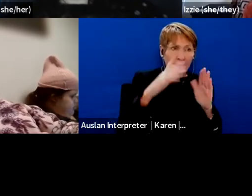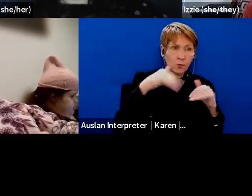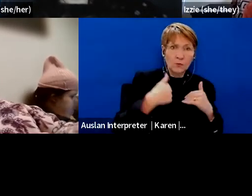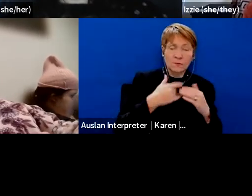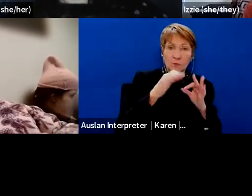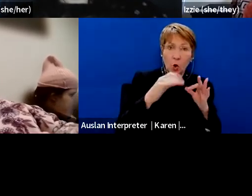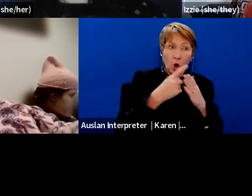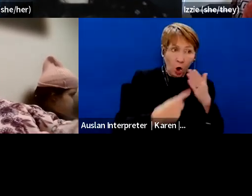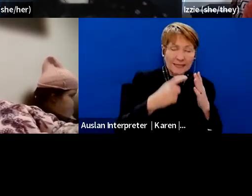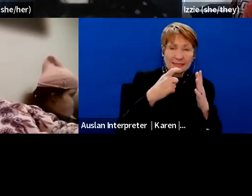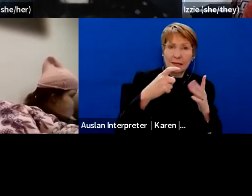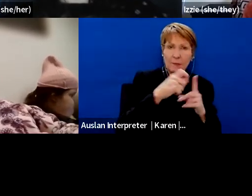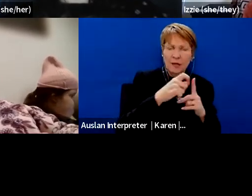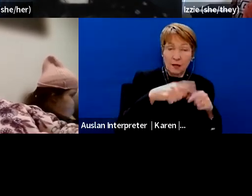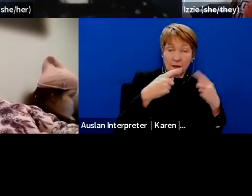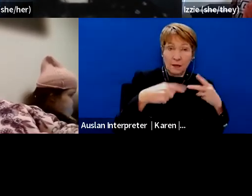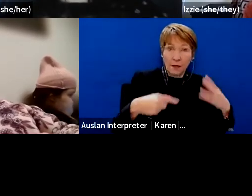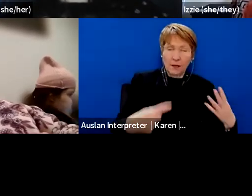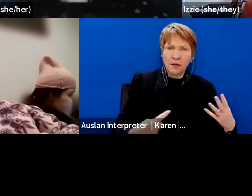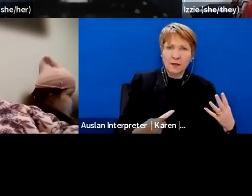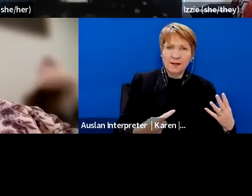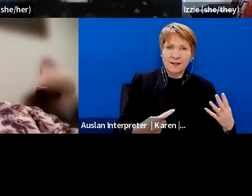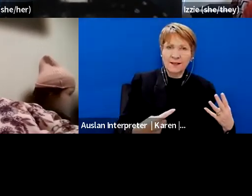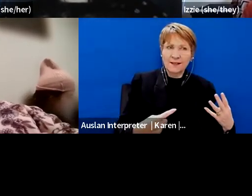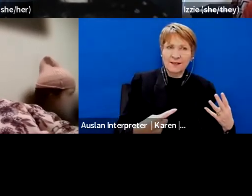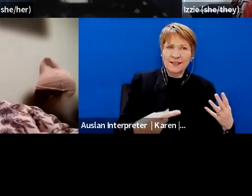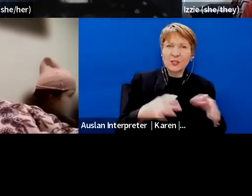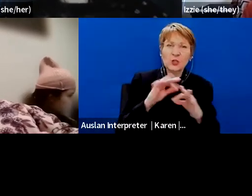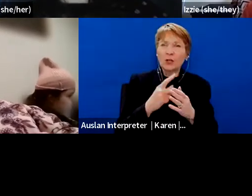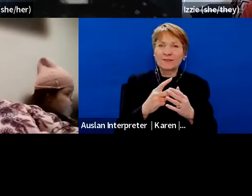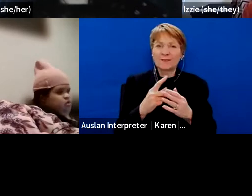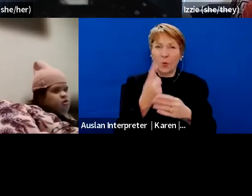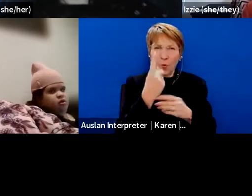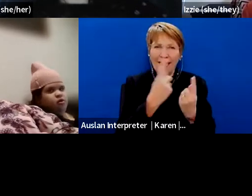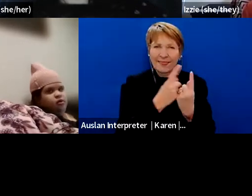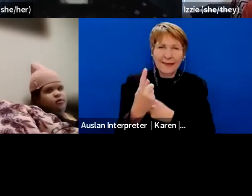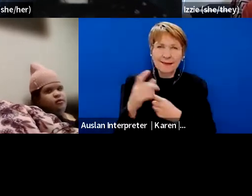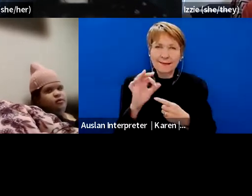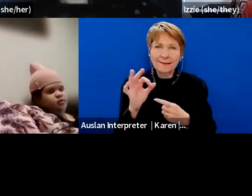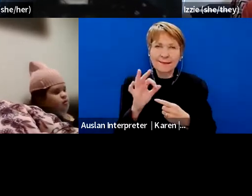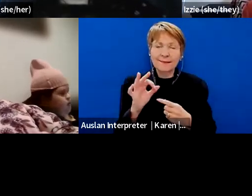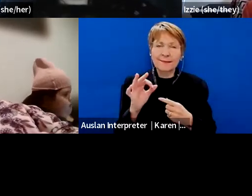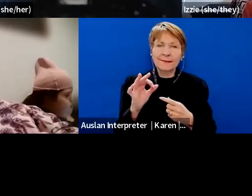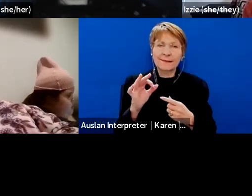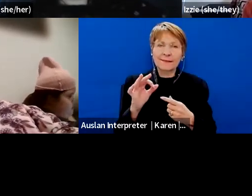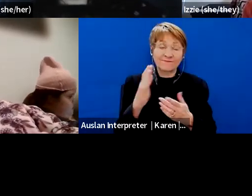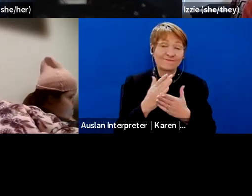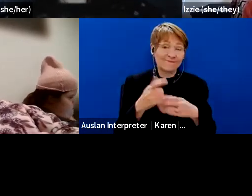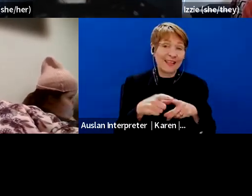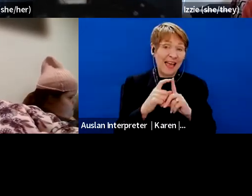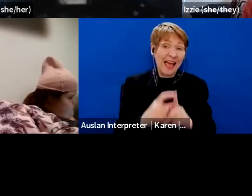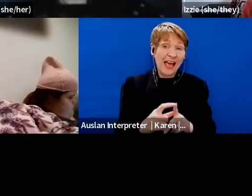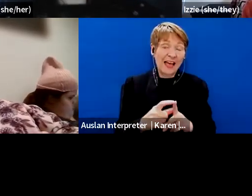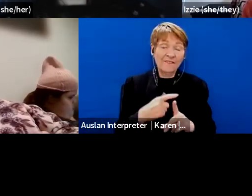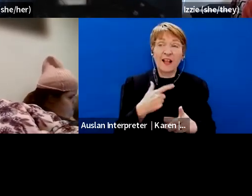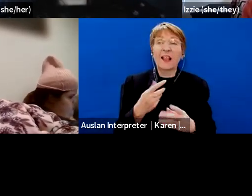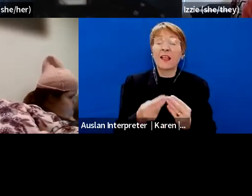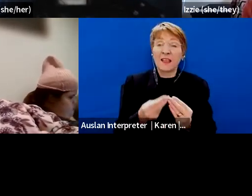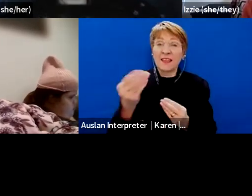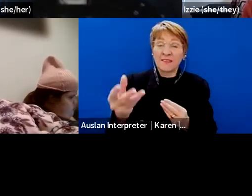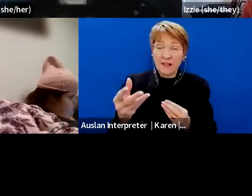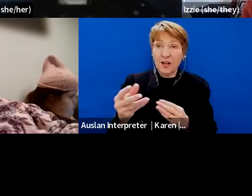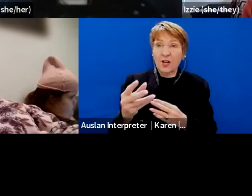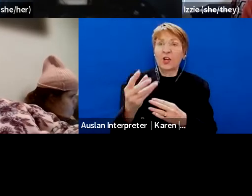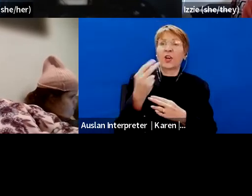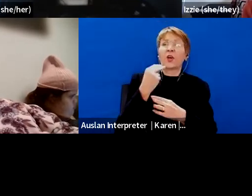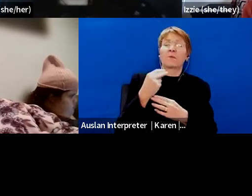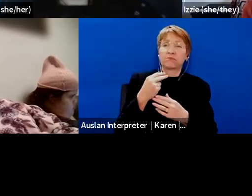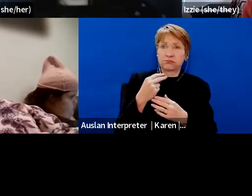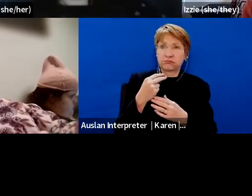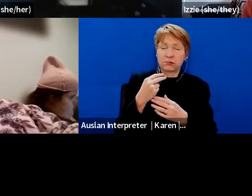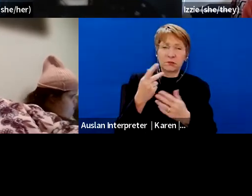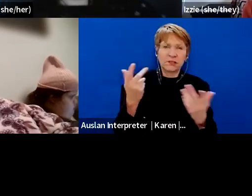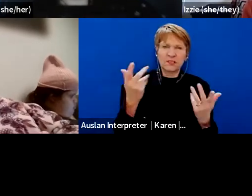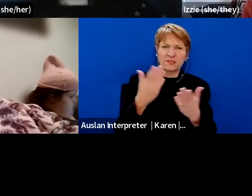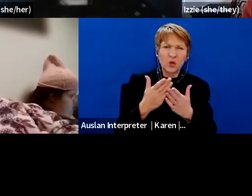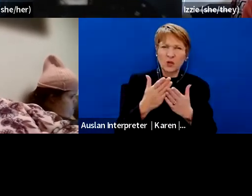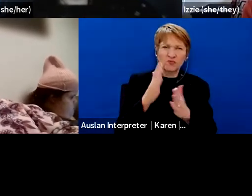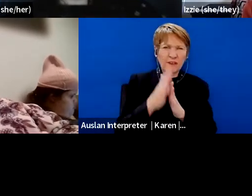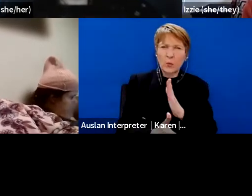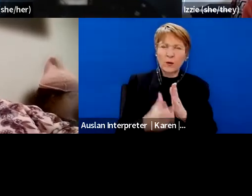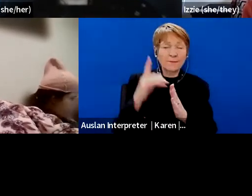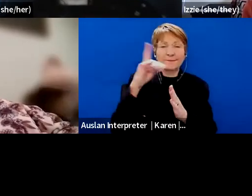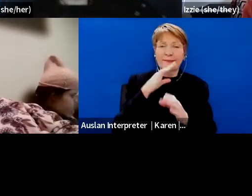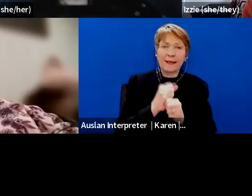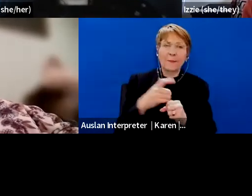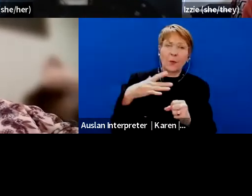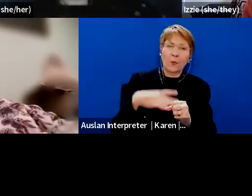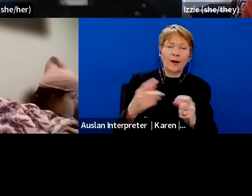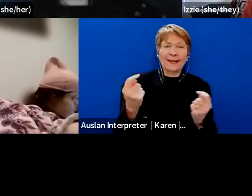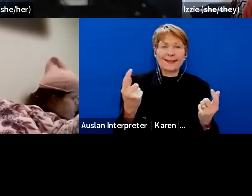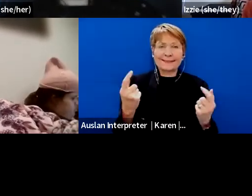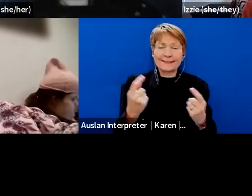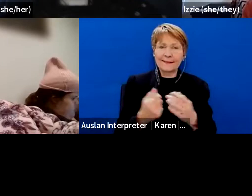it's not just CP there's so many different variations and so I agree with you, it can be so hard and disheartening when it's not. It's not an easy straightforward thing but the government still wants it to be easy and straightforward.